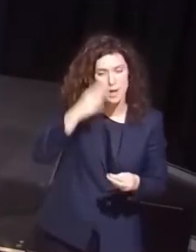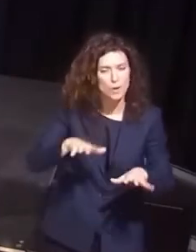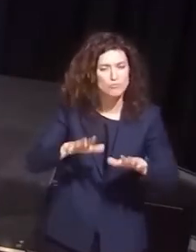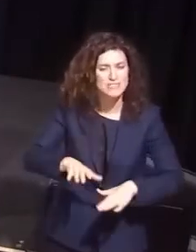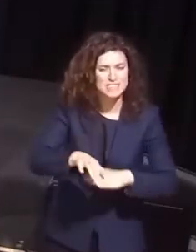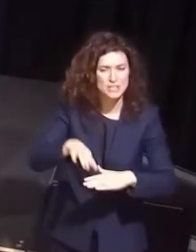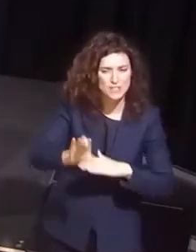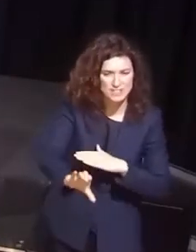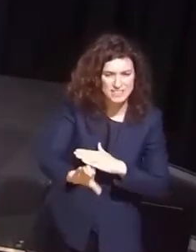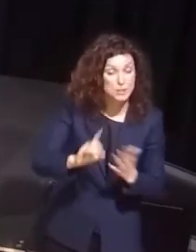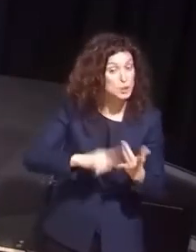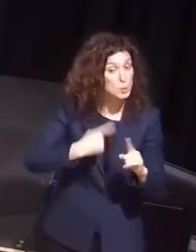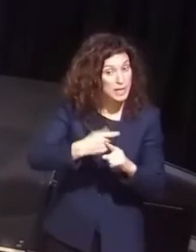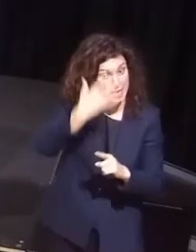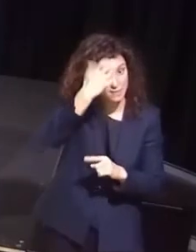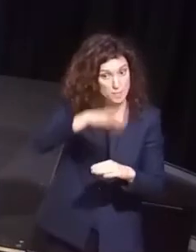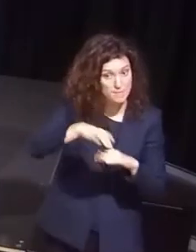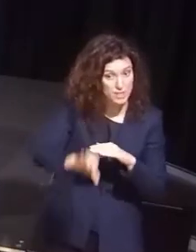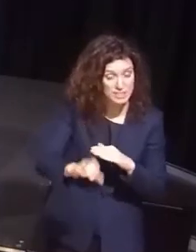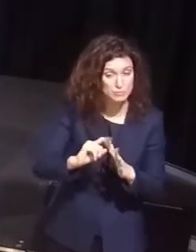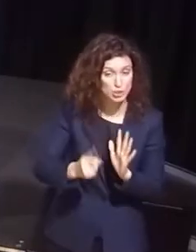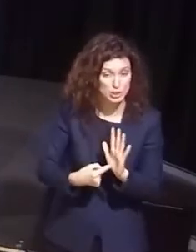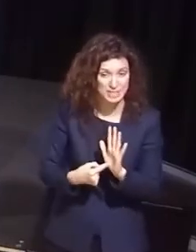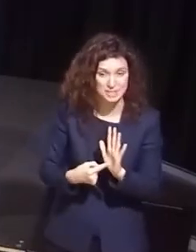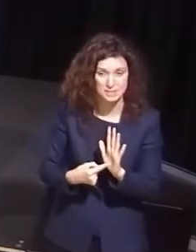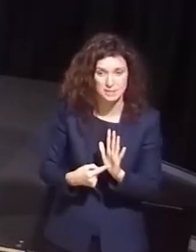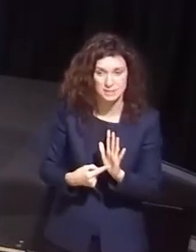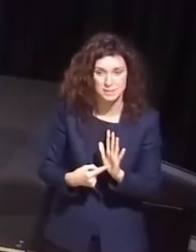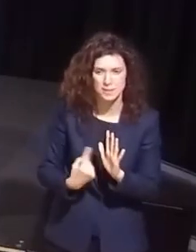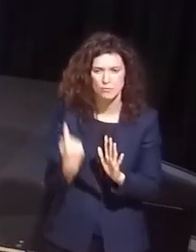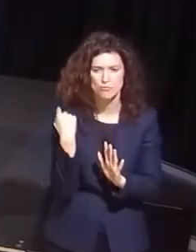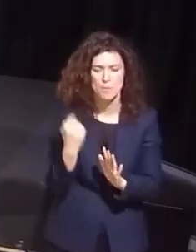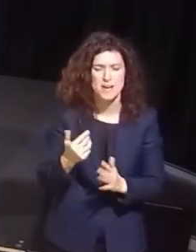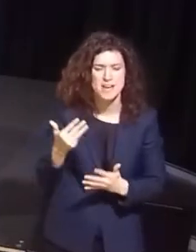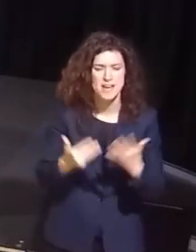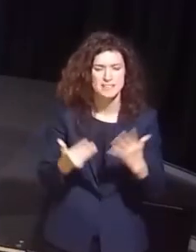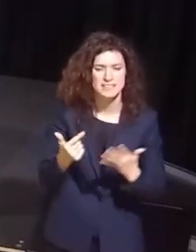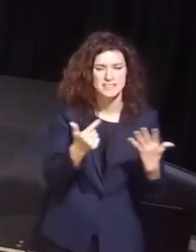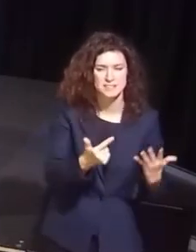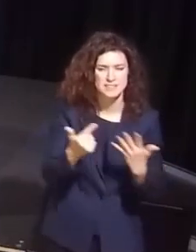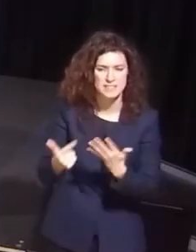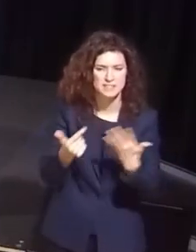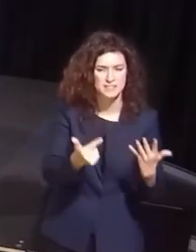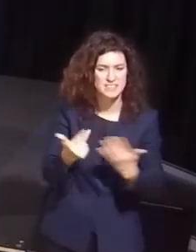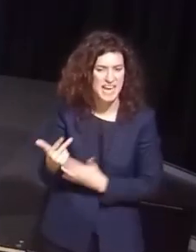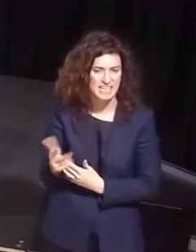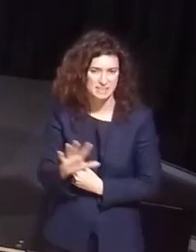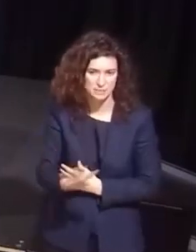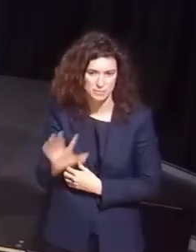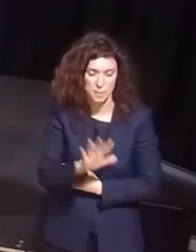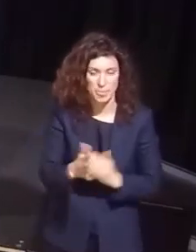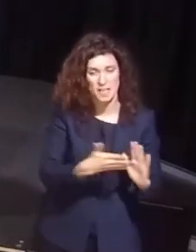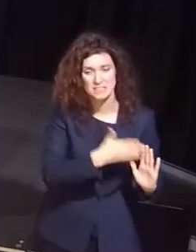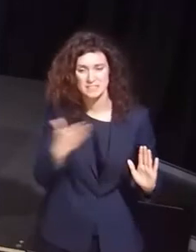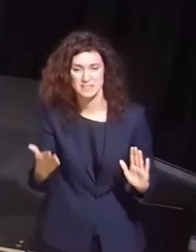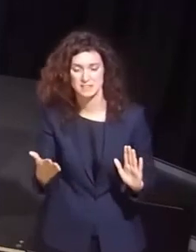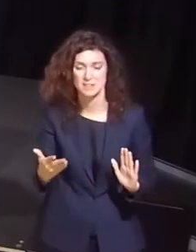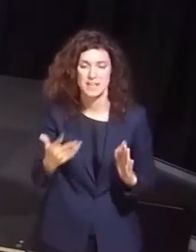It was a UK Government funded project from about 1977-1978 to about 81, when the government said the money has run out